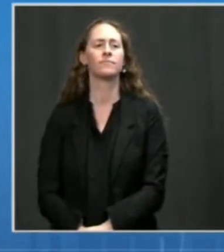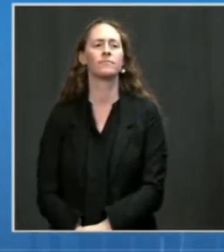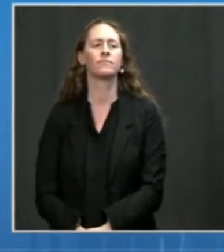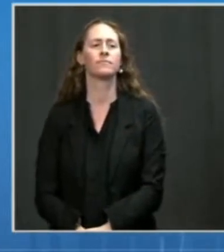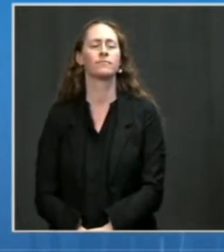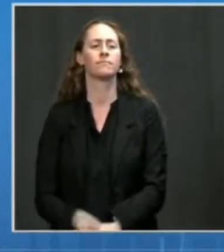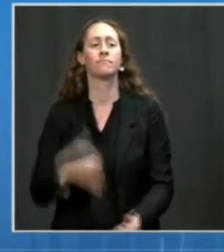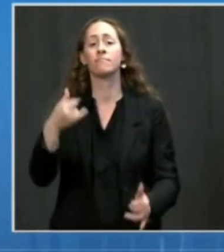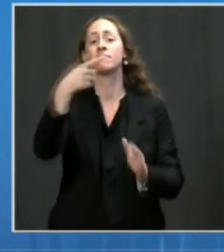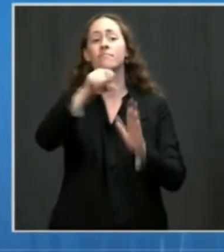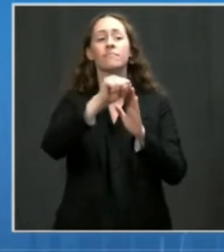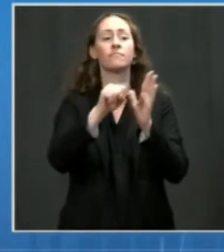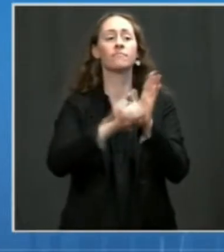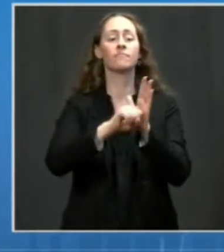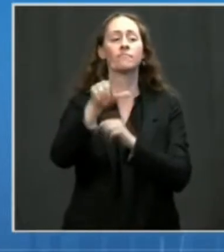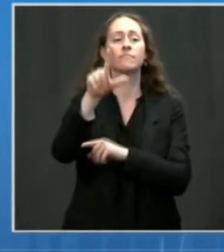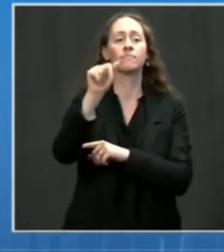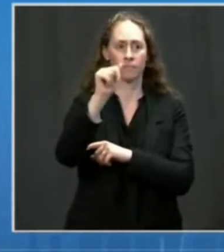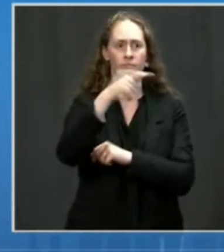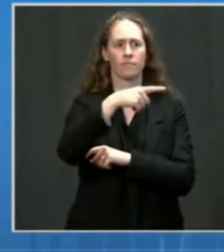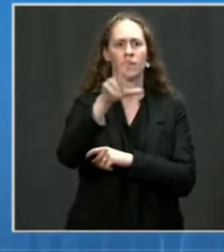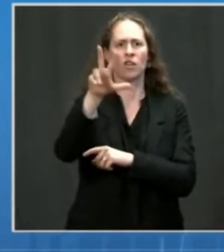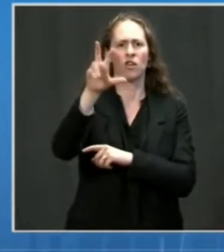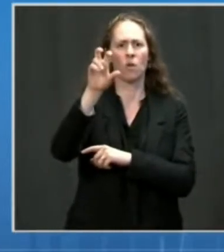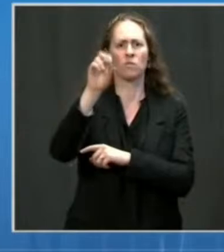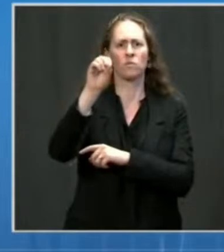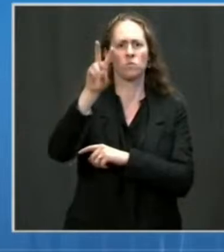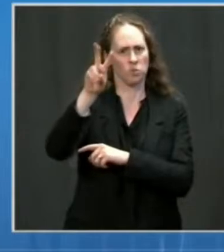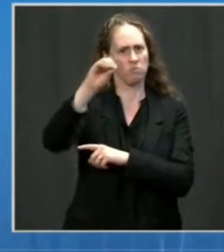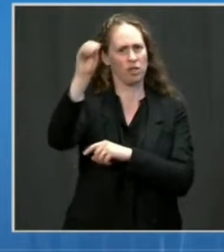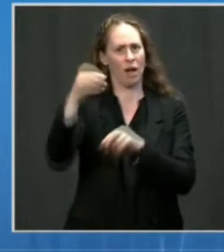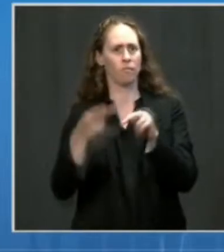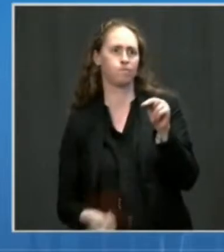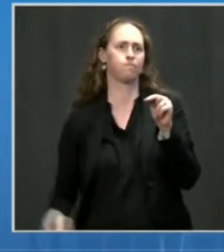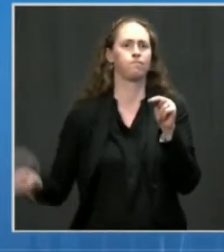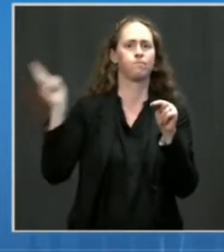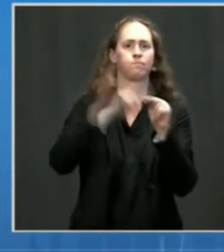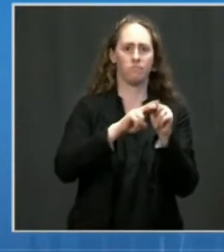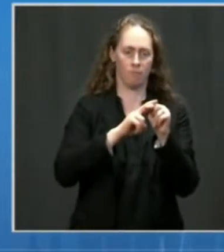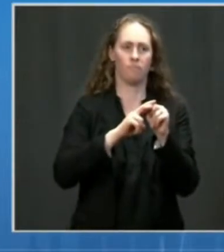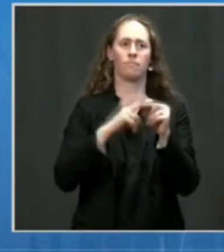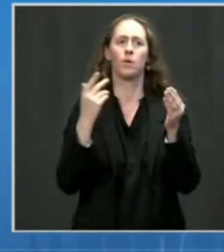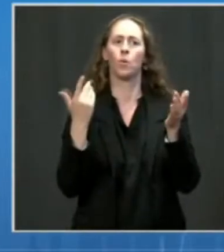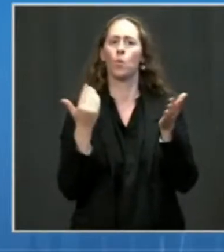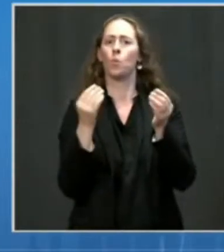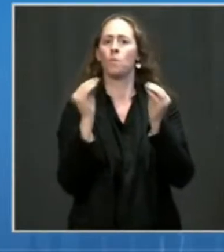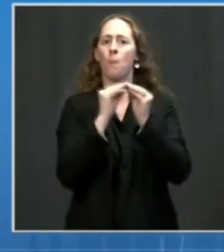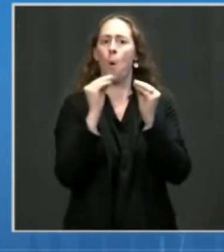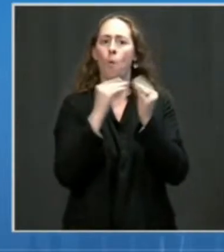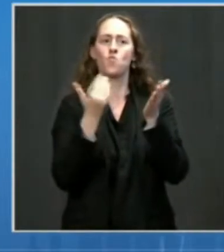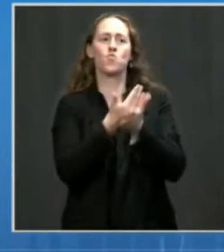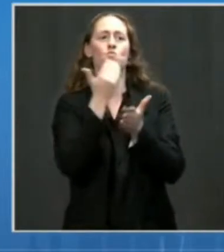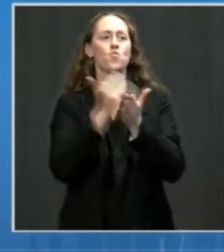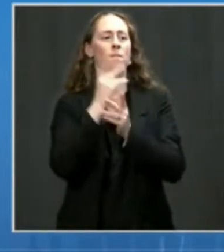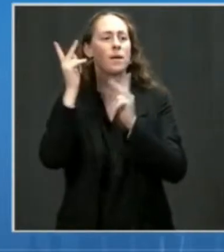NEWLY VACCINATED EACH DAY OVER